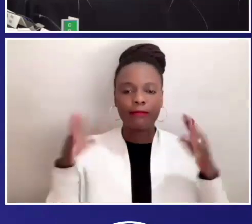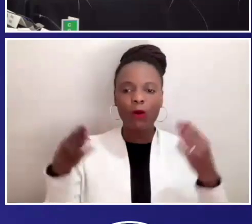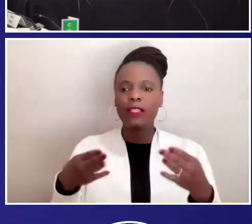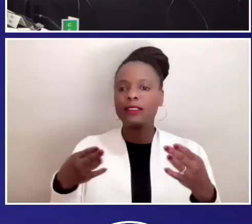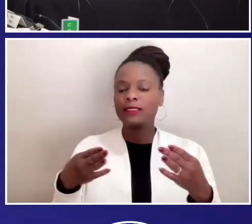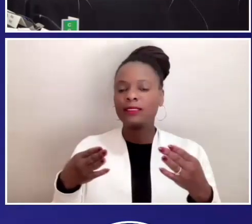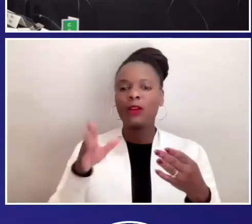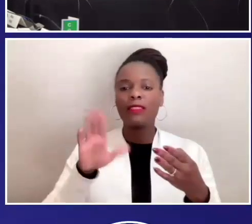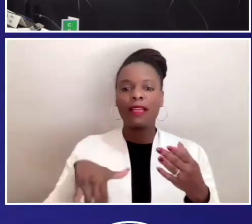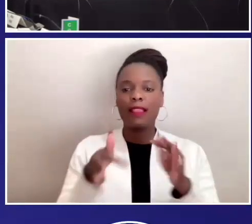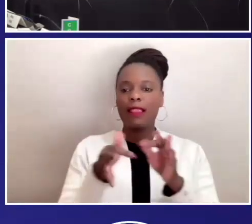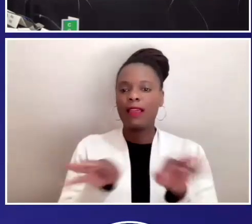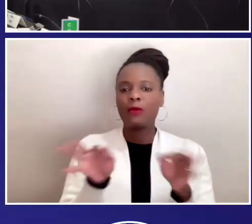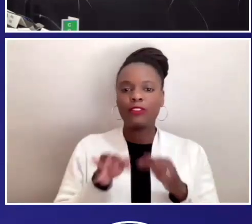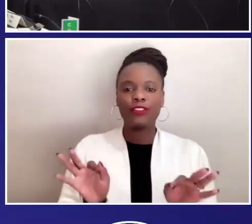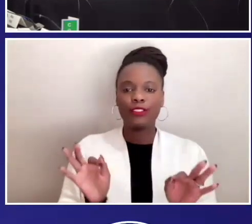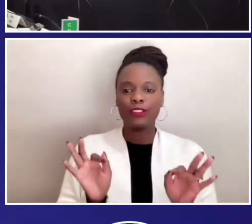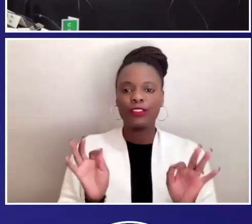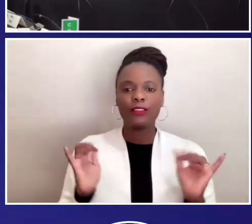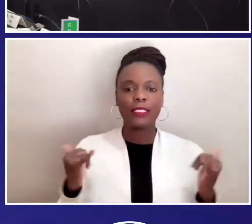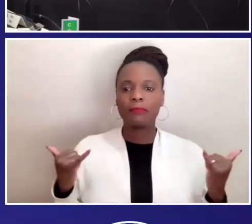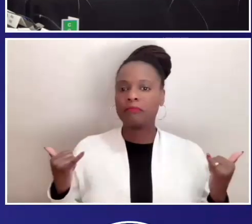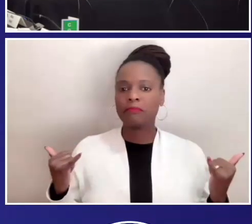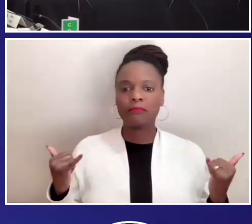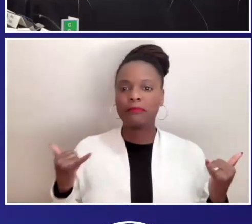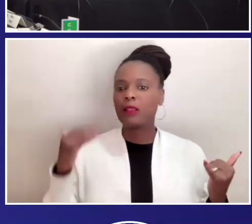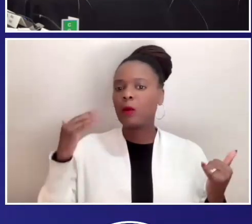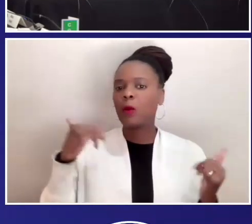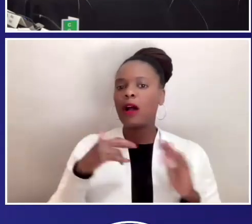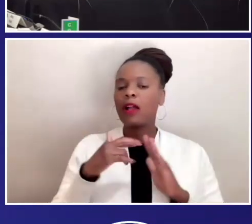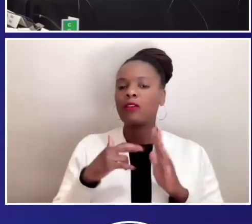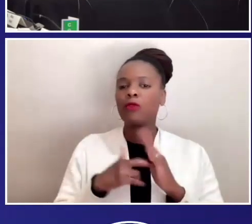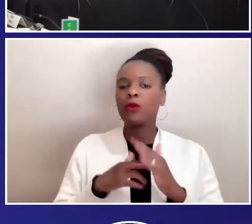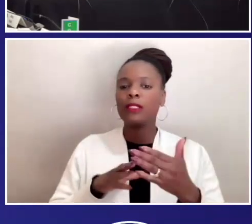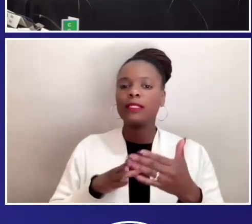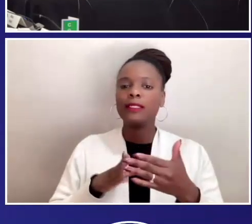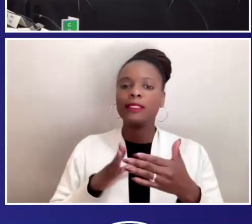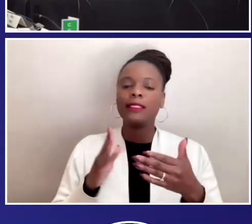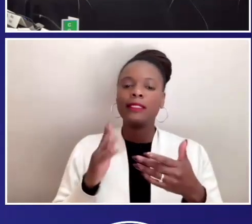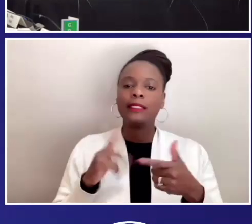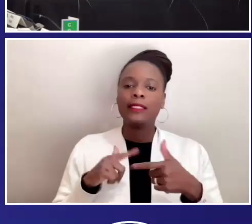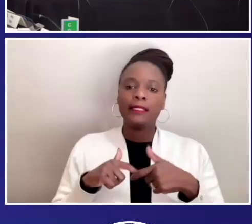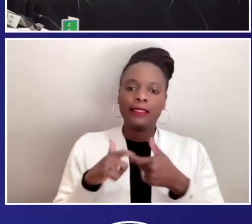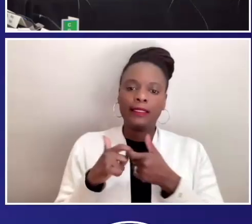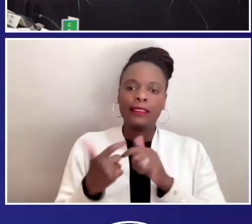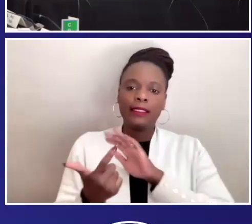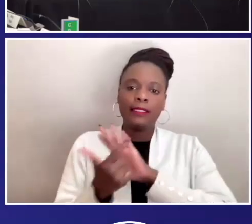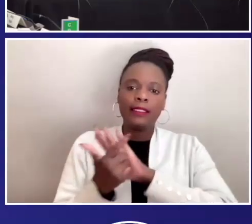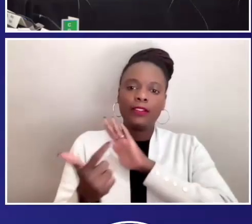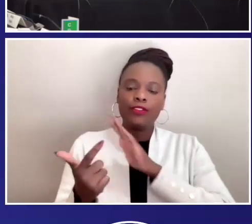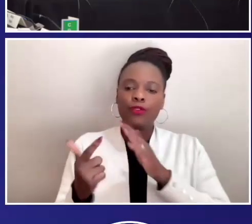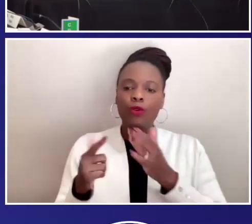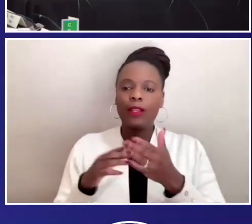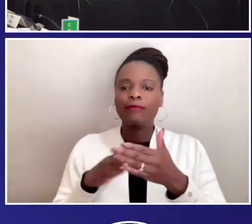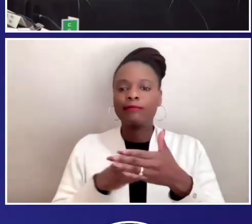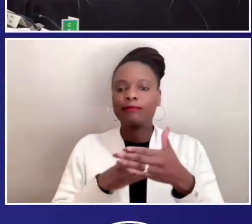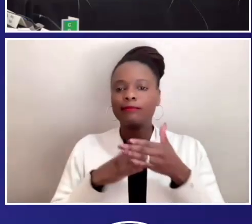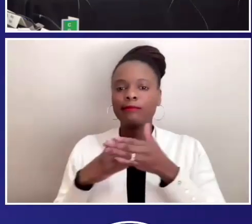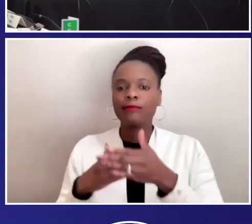language right now because that rule is enjoined. But we are focusing on the amendatory language here, and that is what we will be taking our